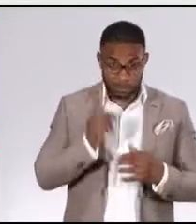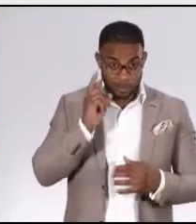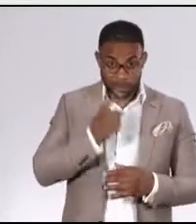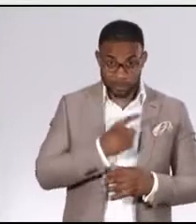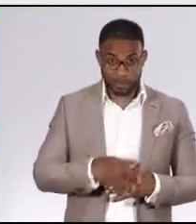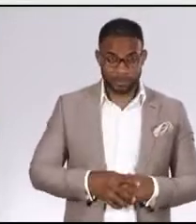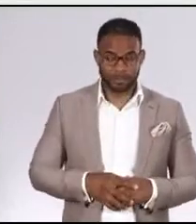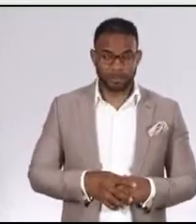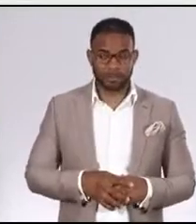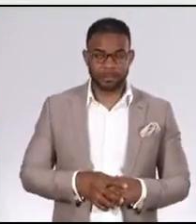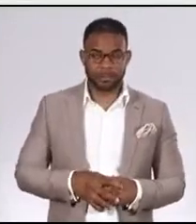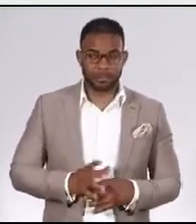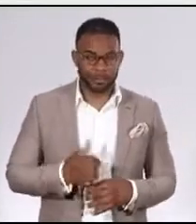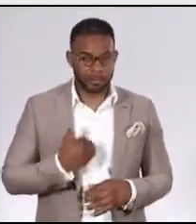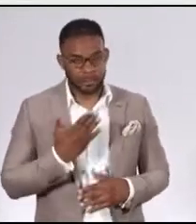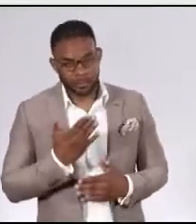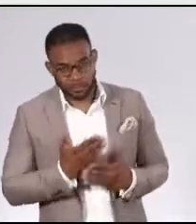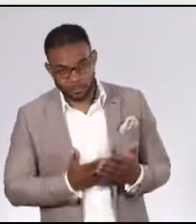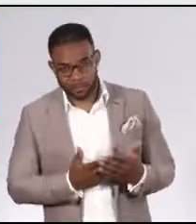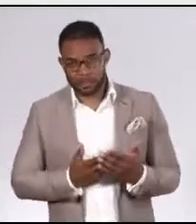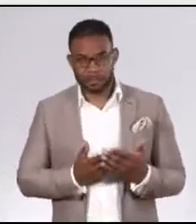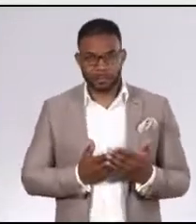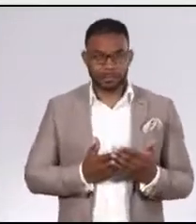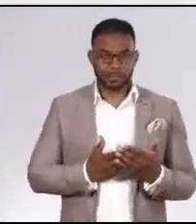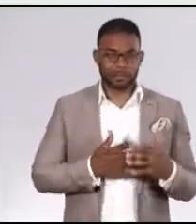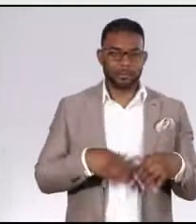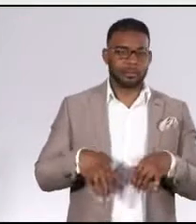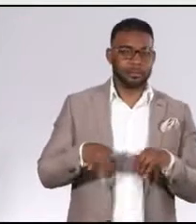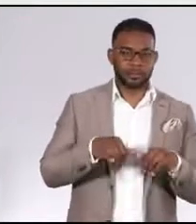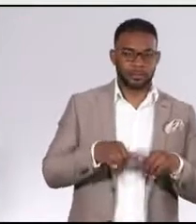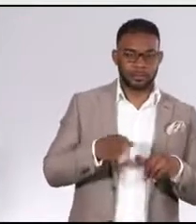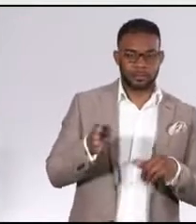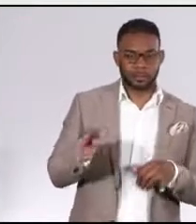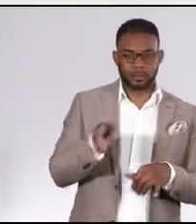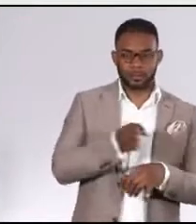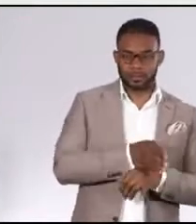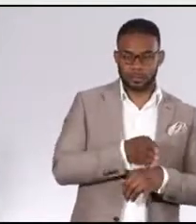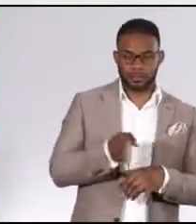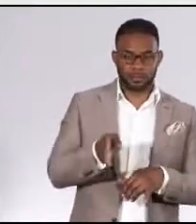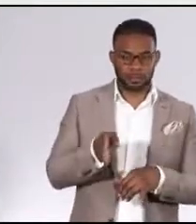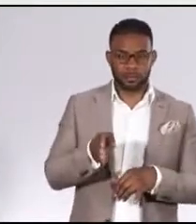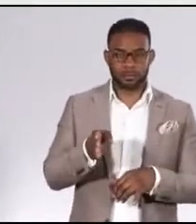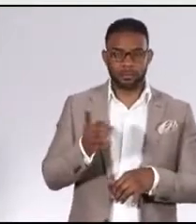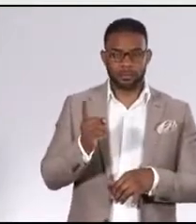um We do see some unilateral hearing loss from people living with hearing loss in their right ear.